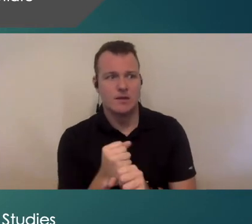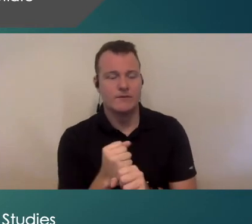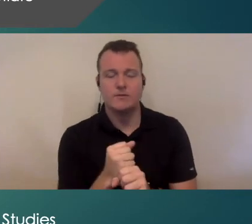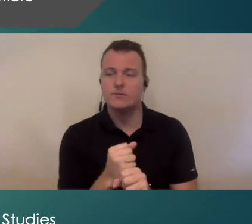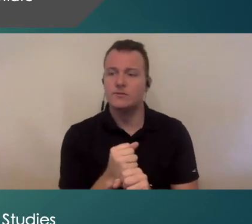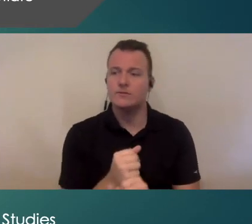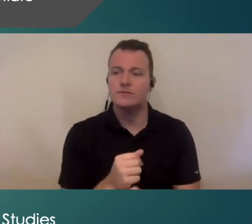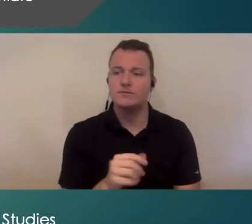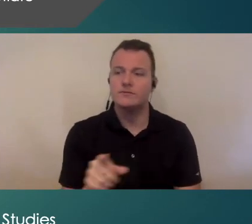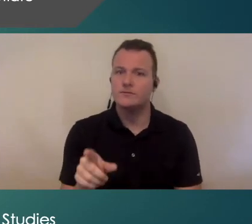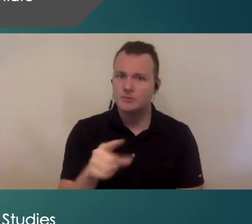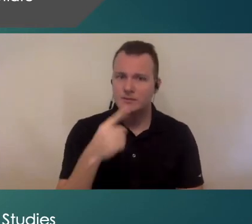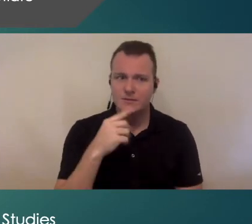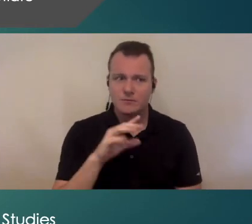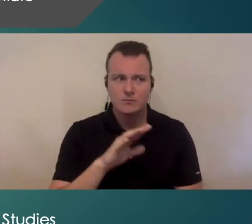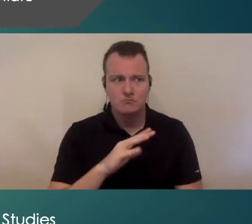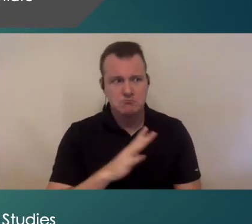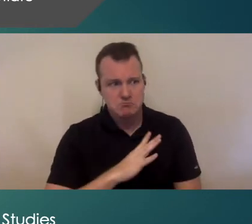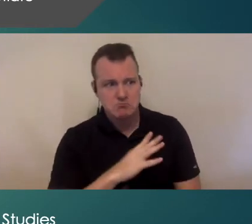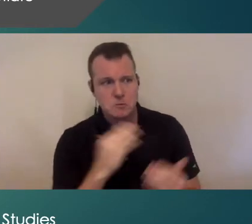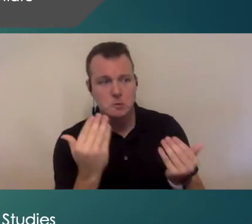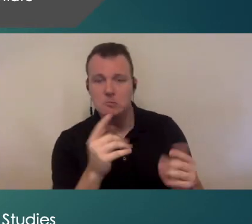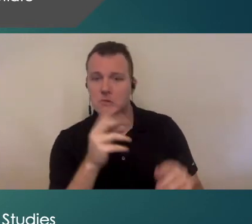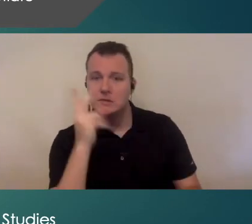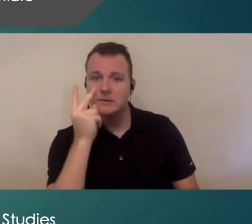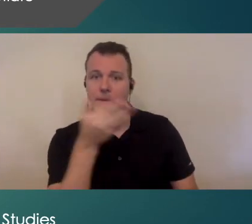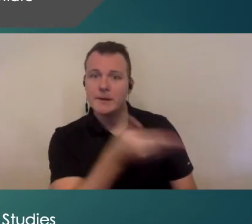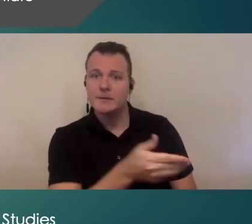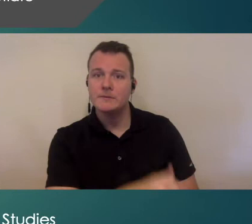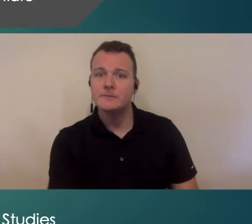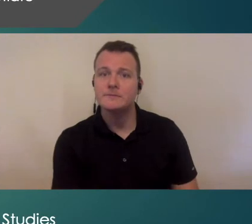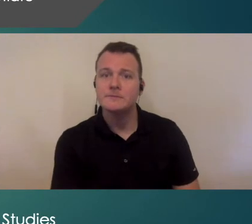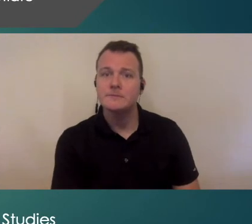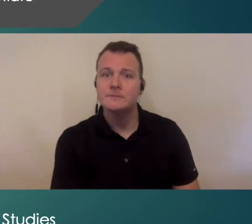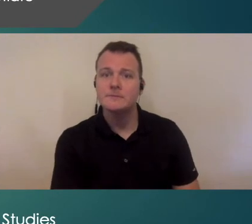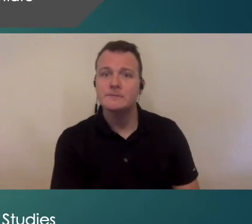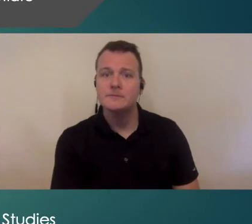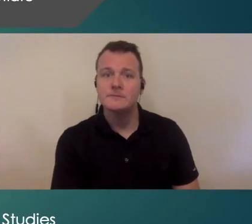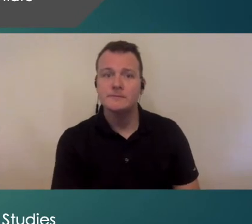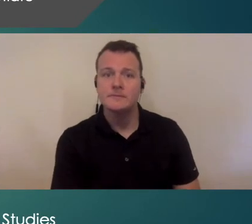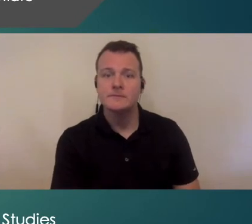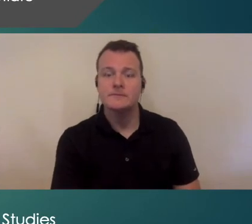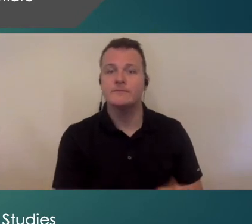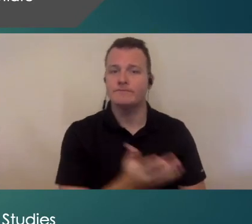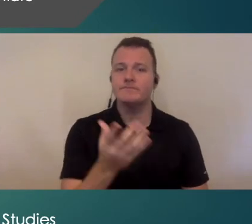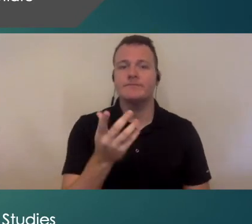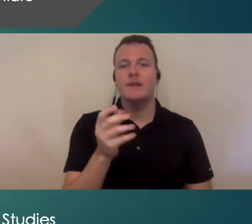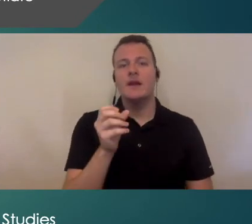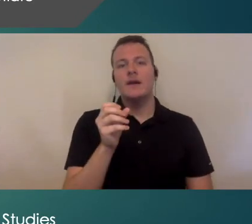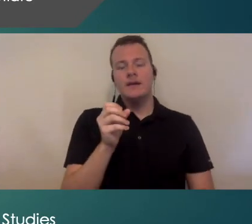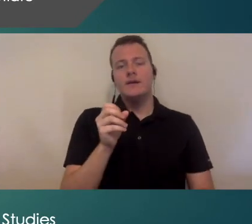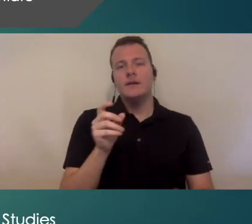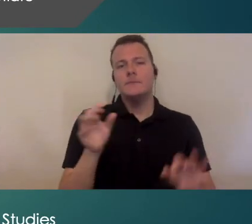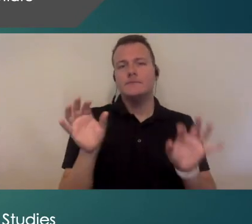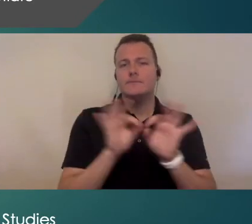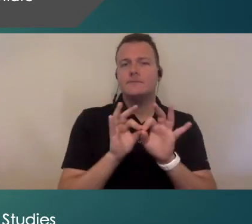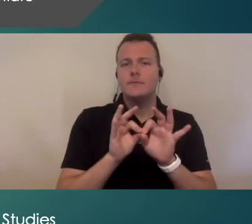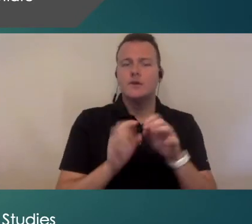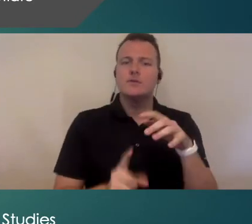Just say no problem, I'll see you there. It's also really important to come prepared for the interview, and we'll